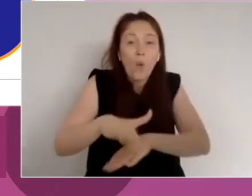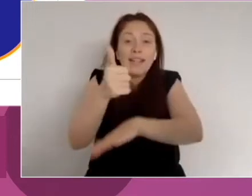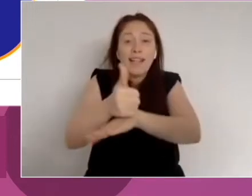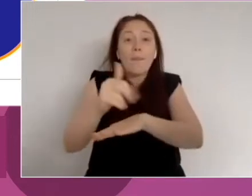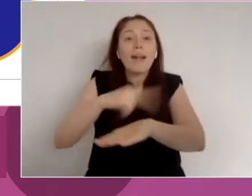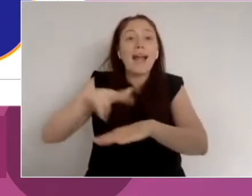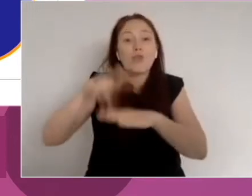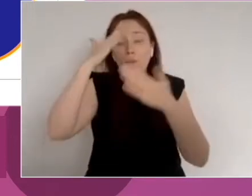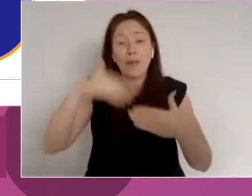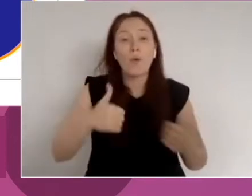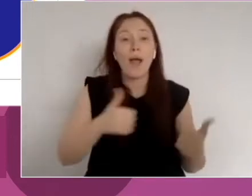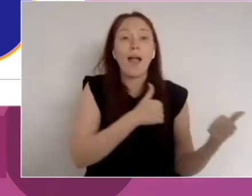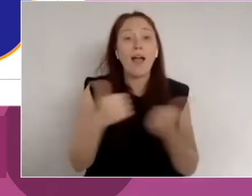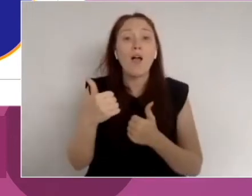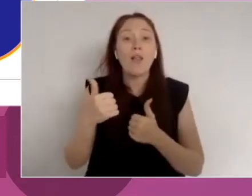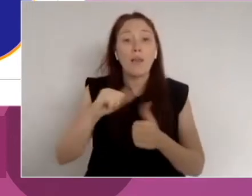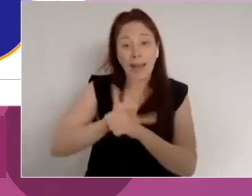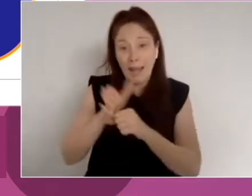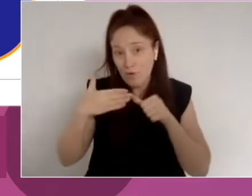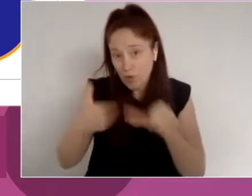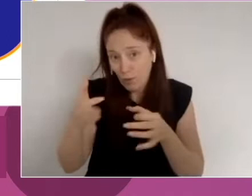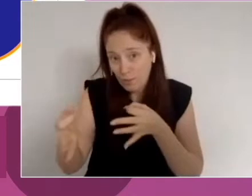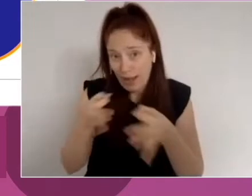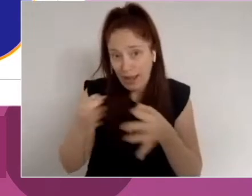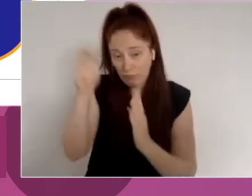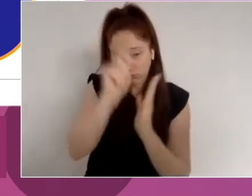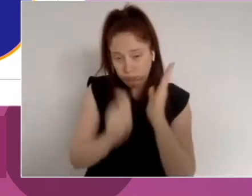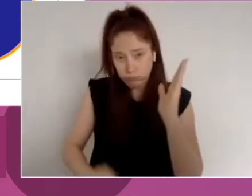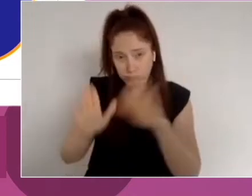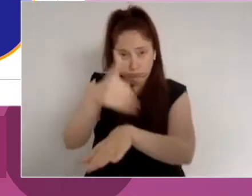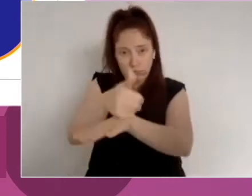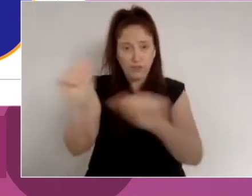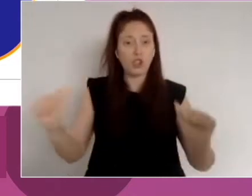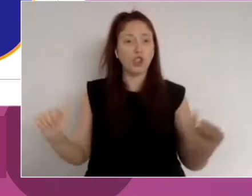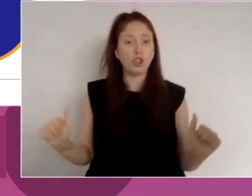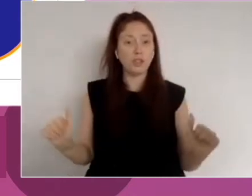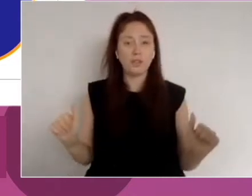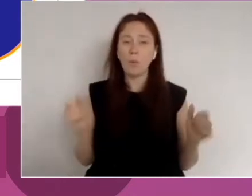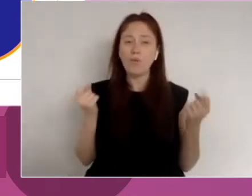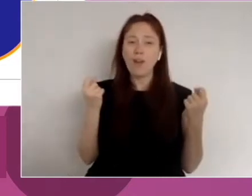pandemic plan which actually recognised that people's lives were going to be directly and